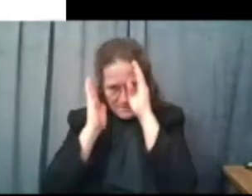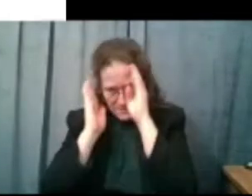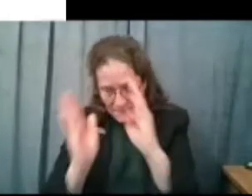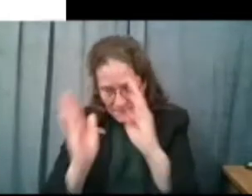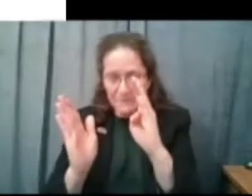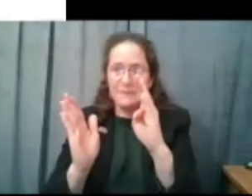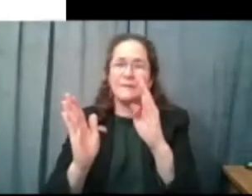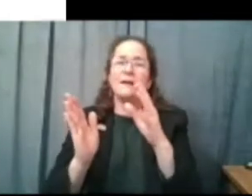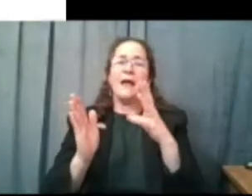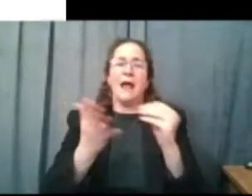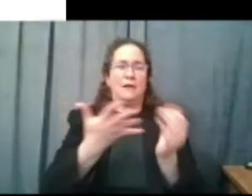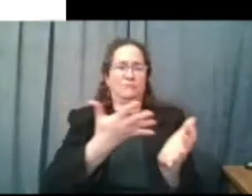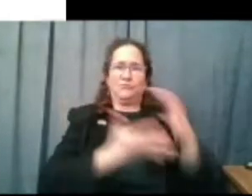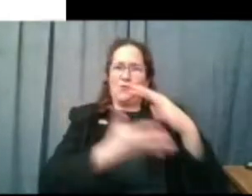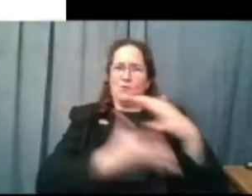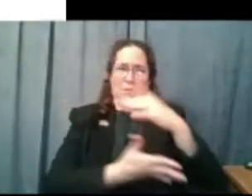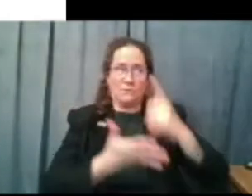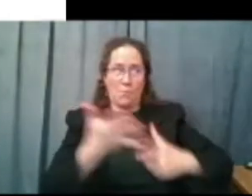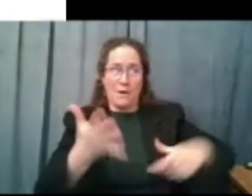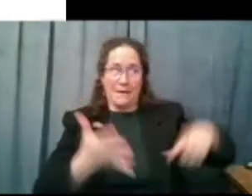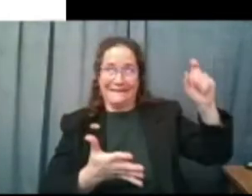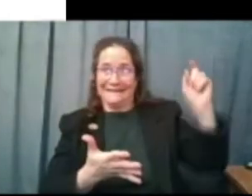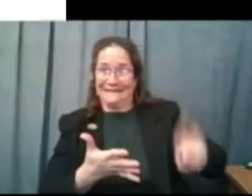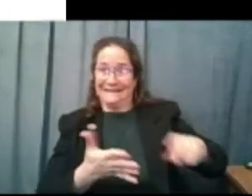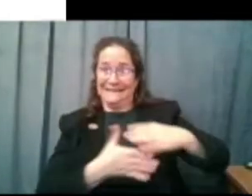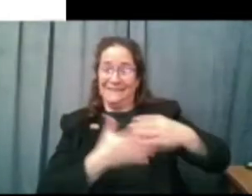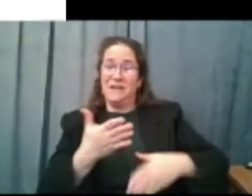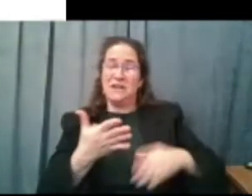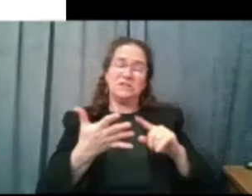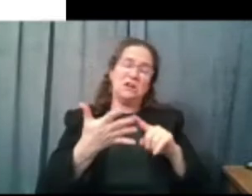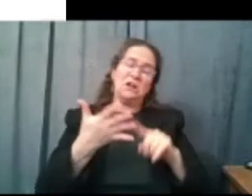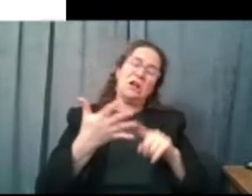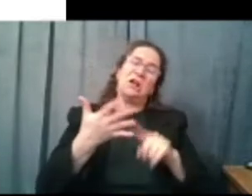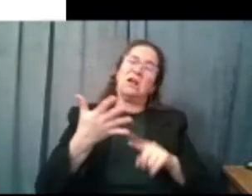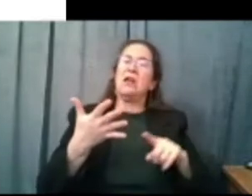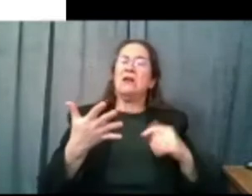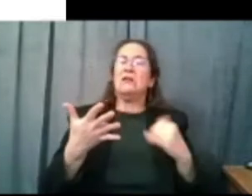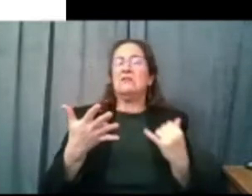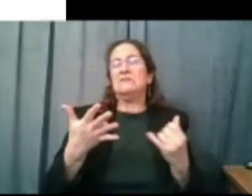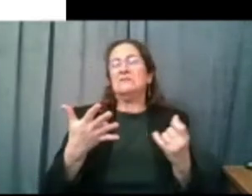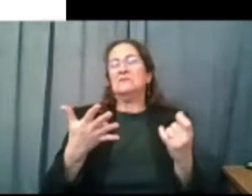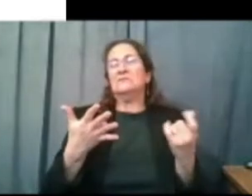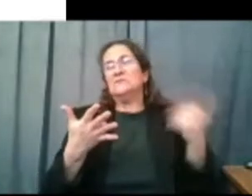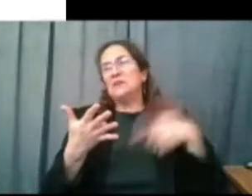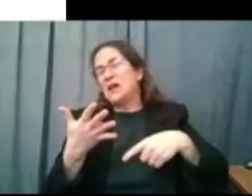and those things that they don't need get done today, but they need to get done in the near future.